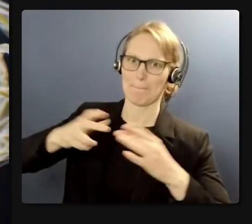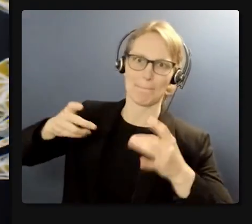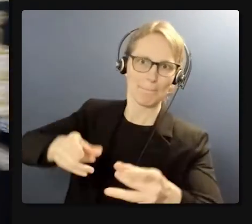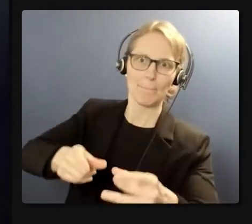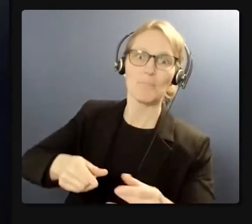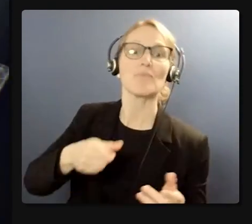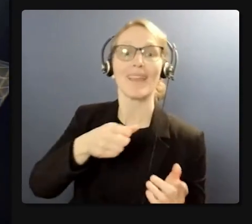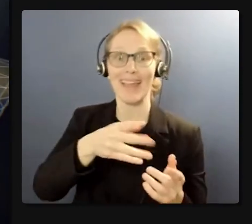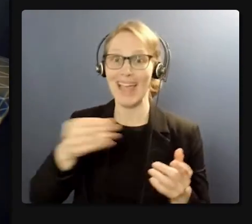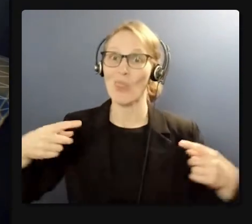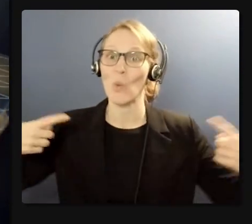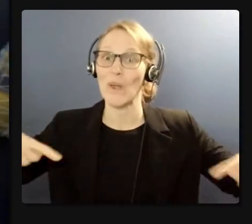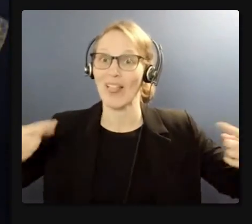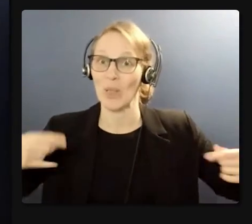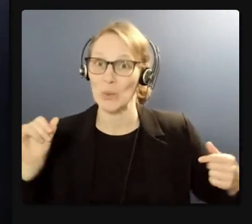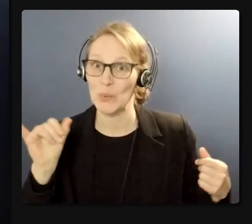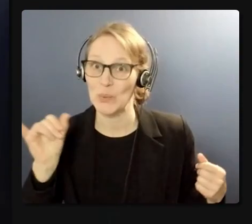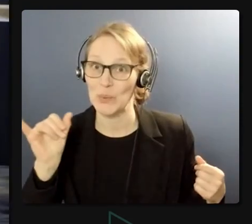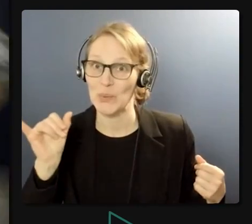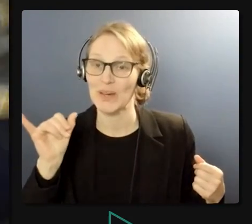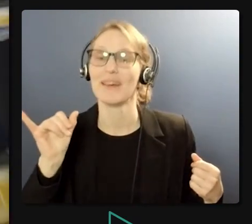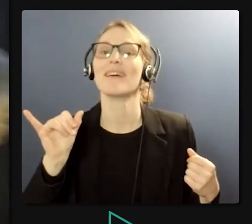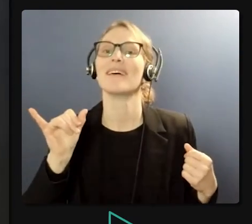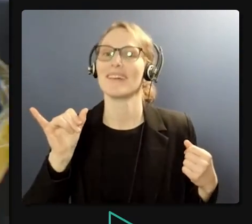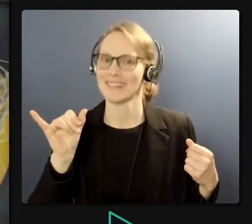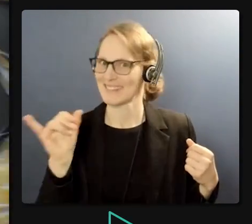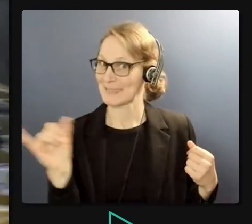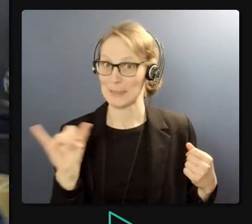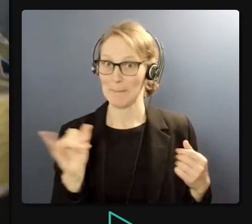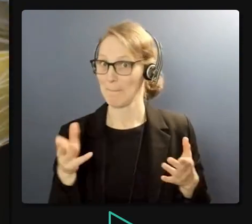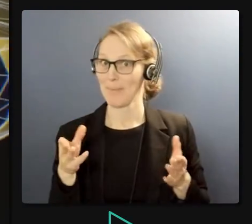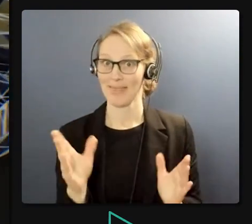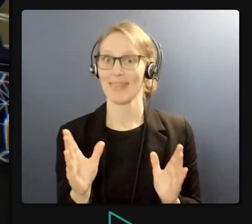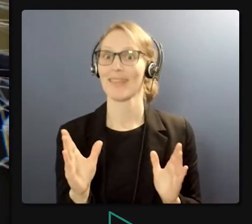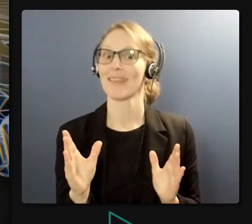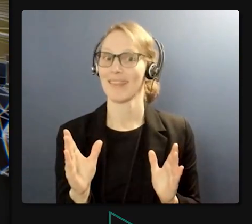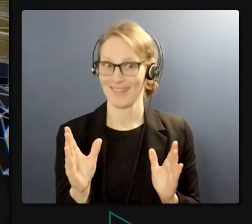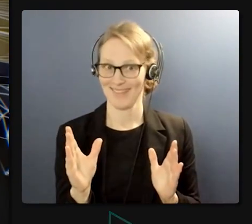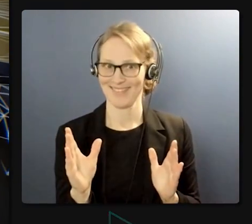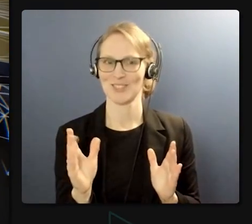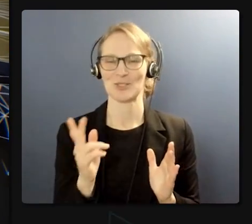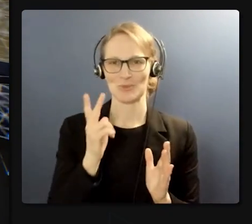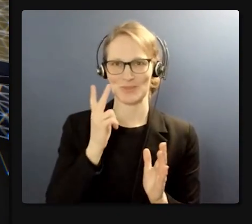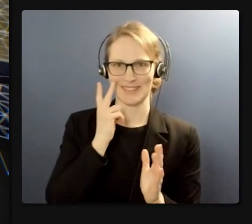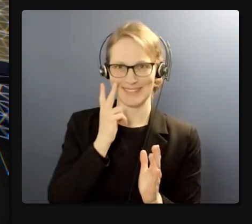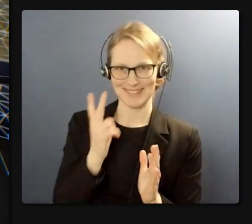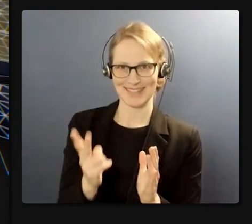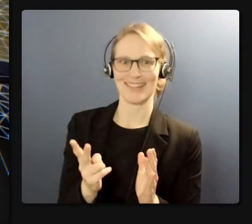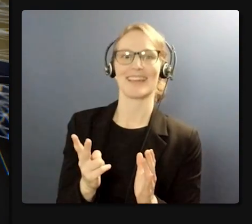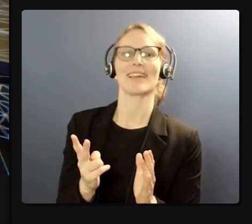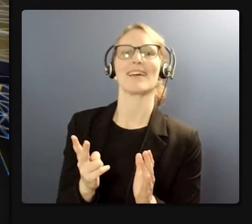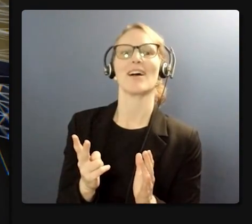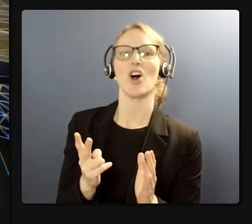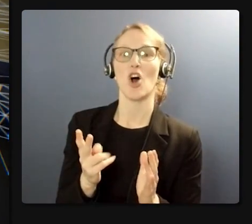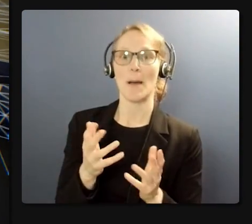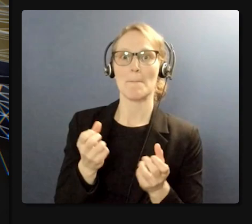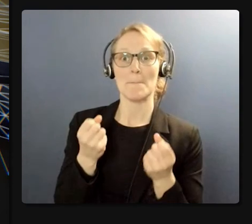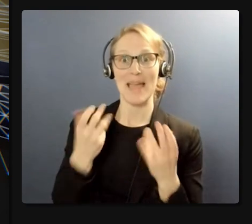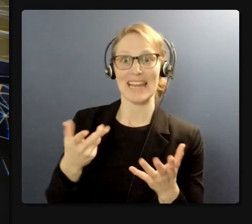as we switch through here, and the same thing is, look at a wheel. Using the same method here, stepping through,